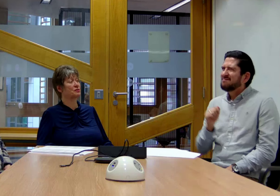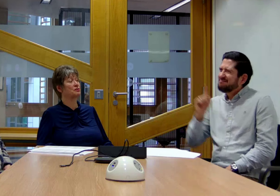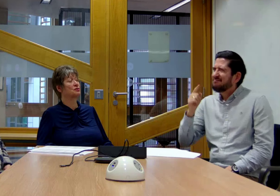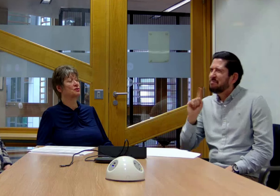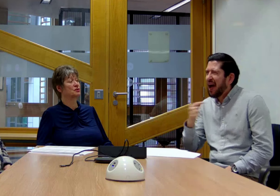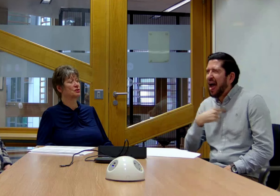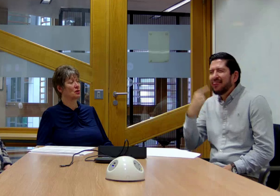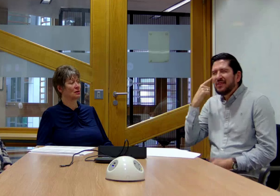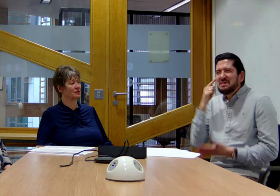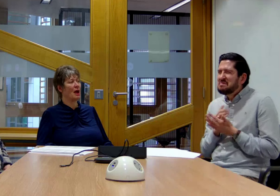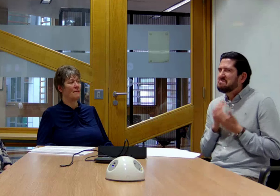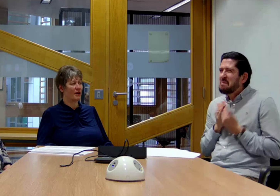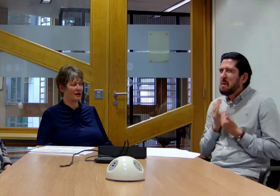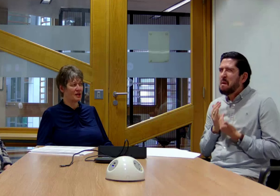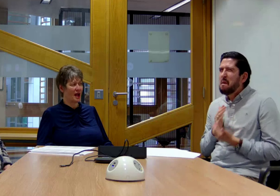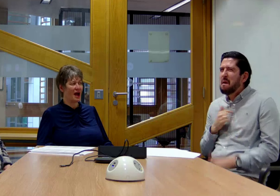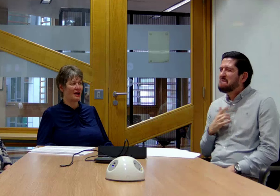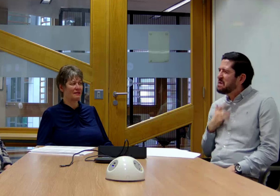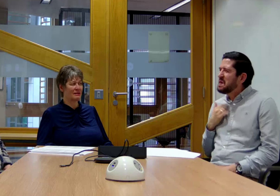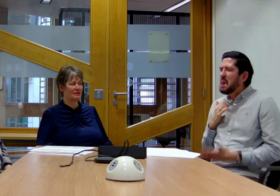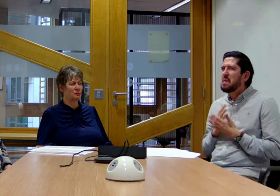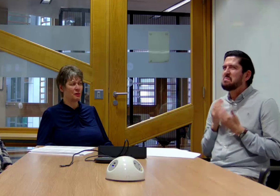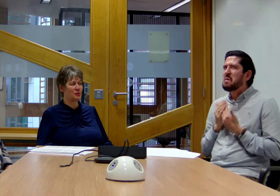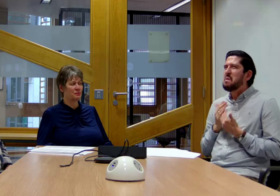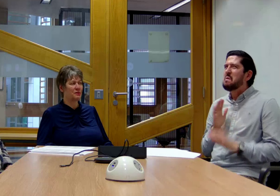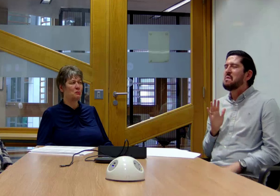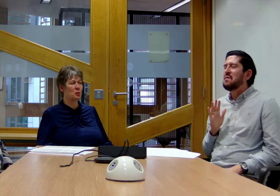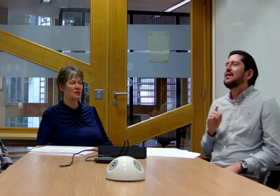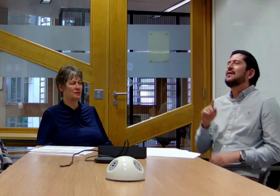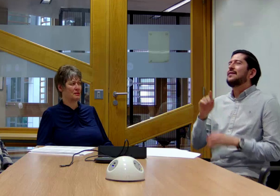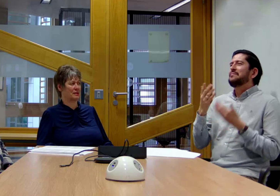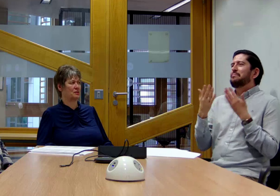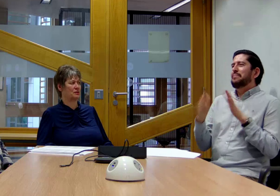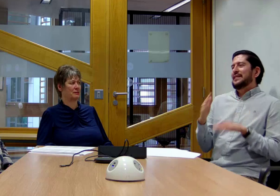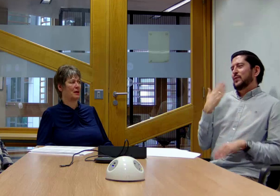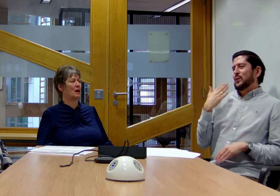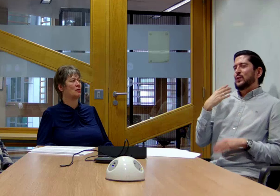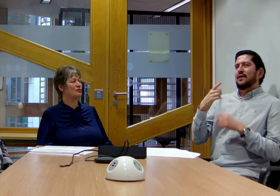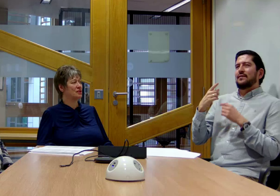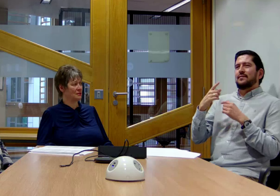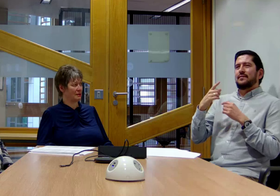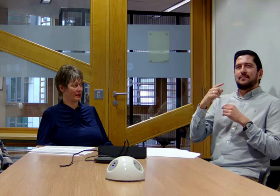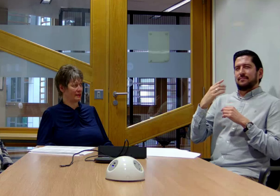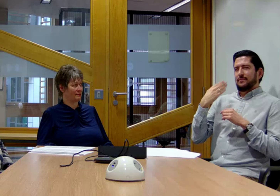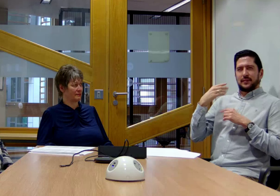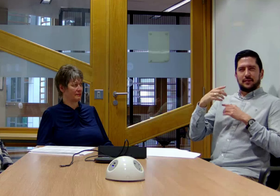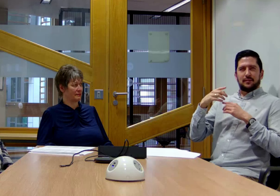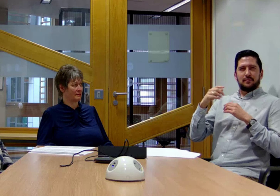that they reckon there were 12,500 BSL users in Scotland. But I think there's possibly more than that.